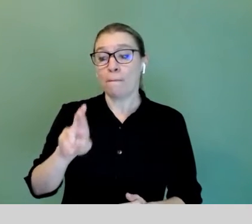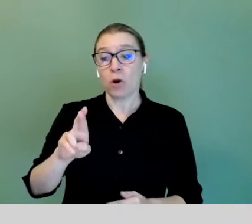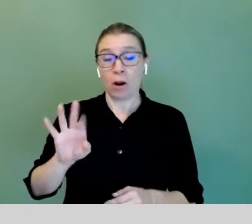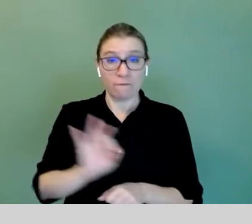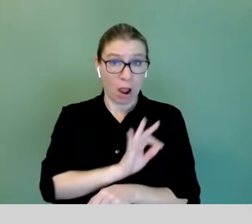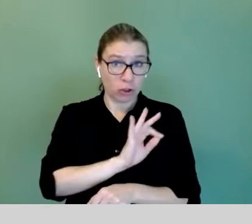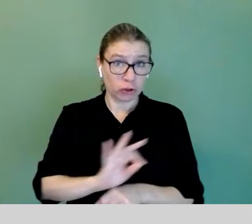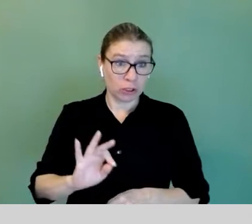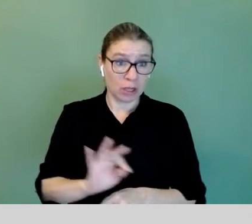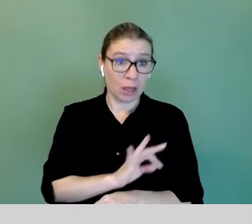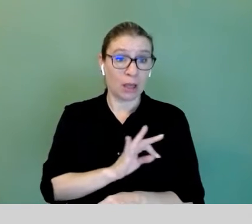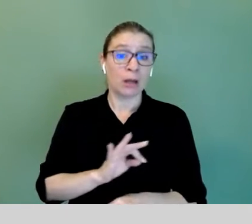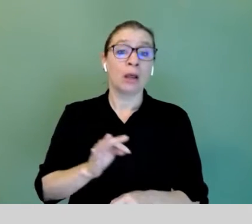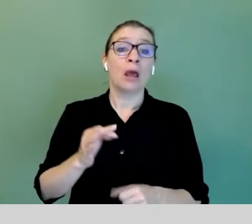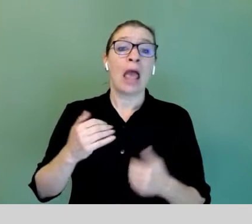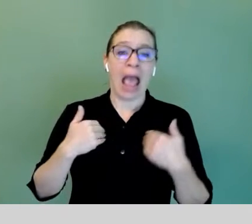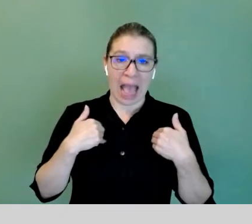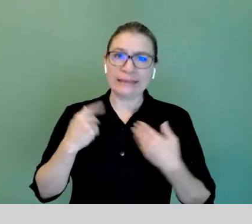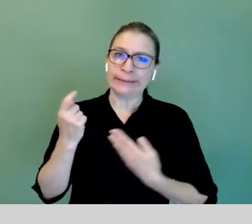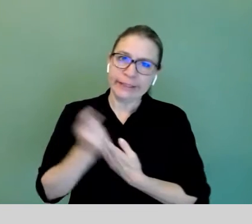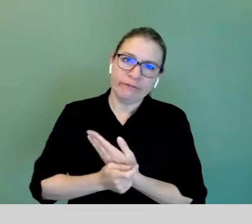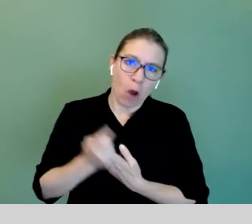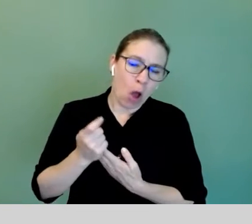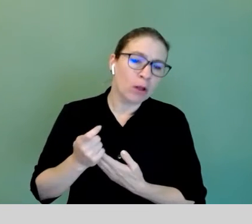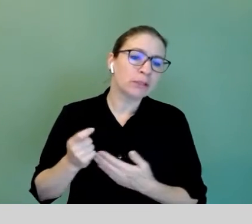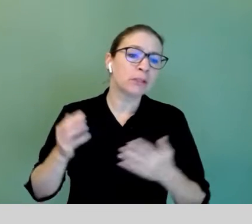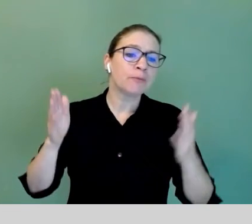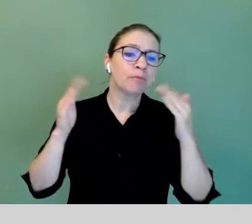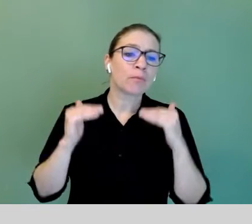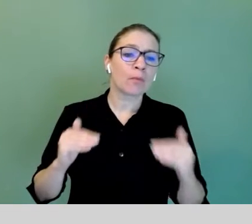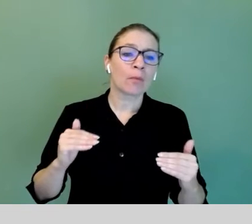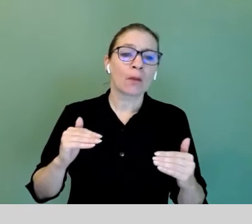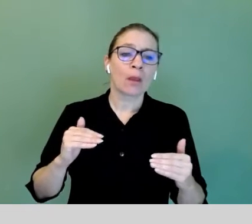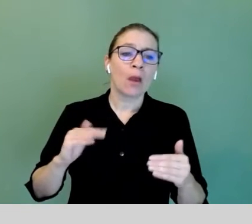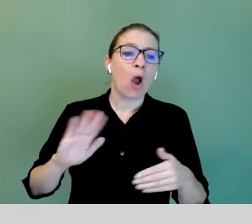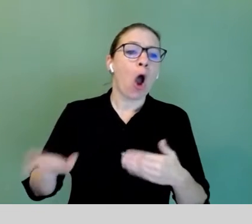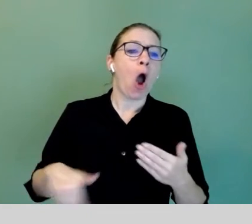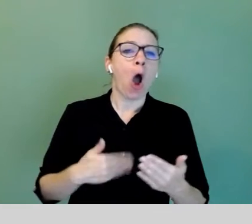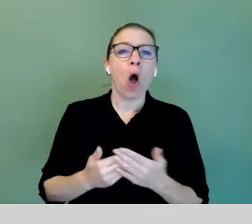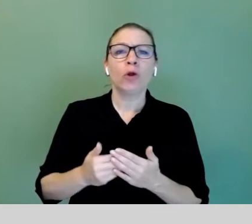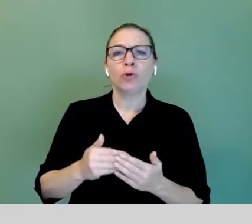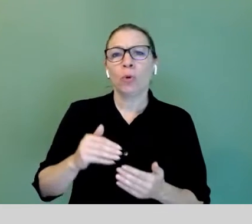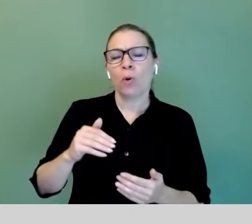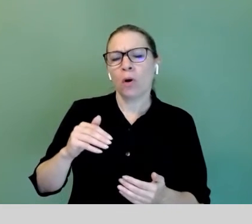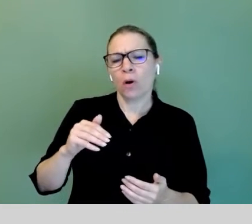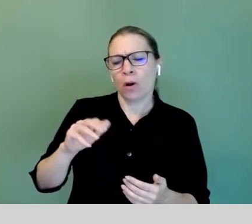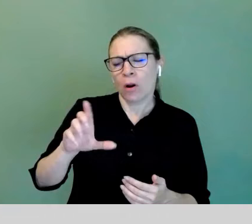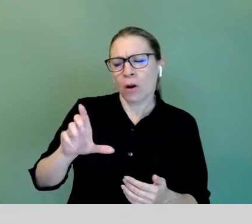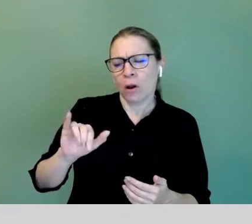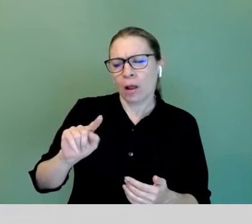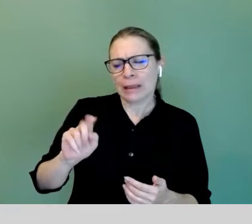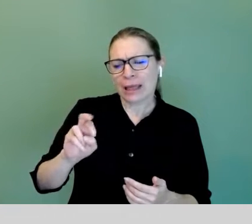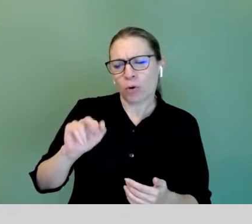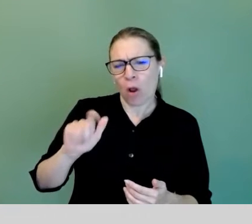Also, the super function has its default. All your literals, Unicode literals